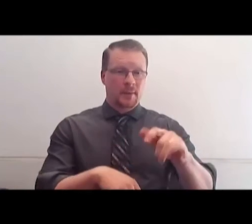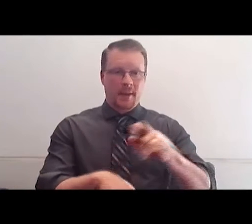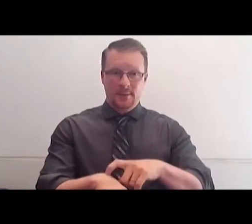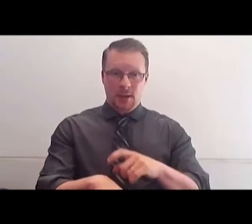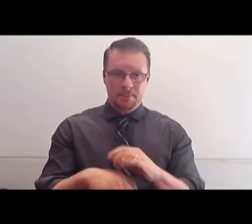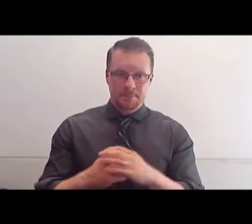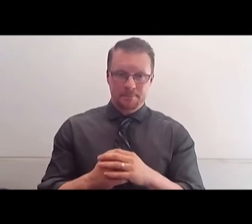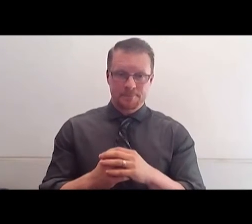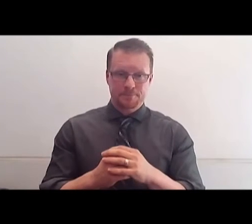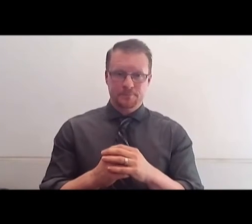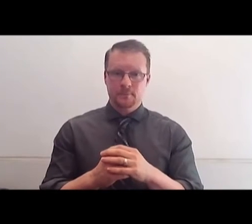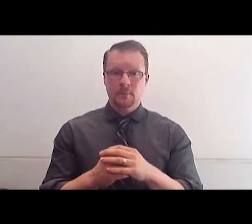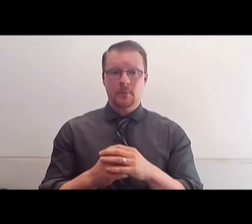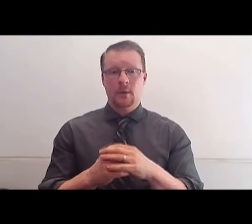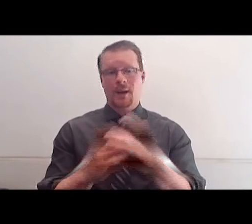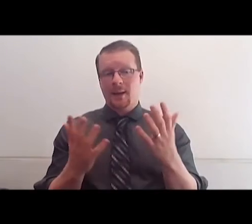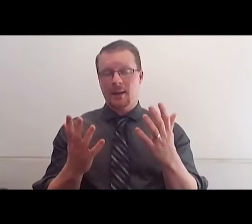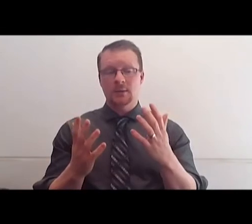There was no interpreter available at that time.